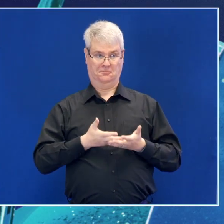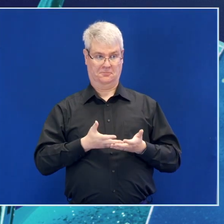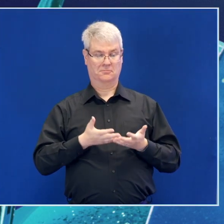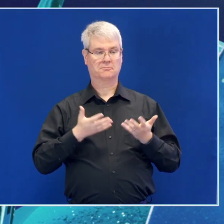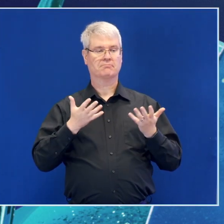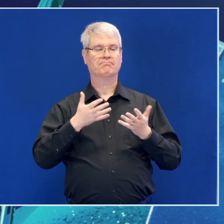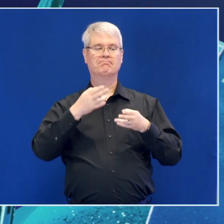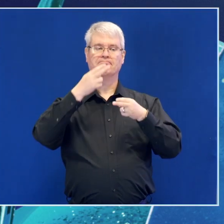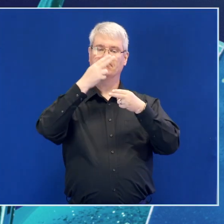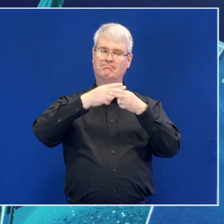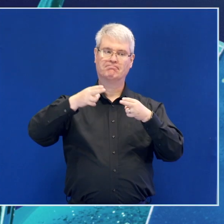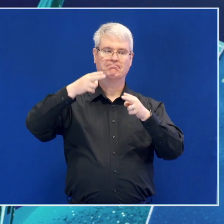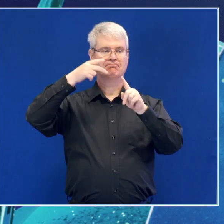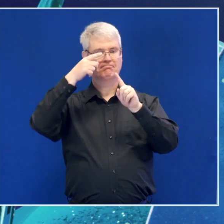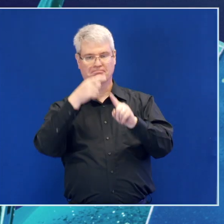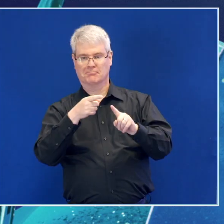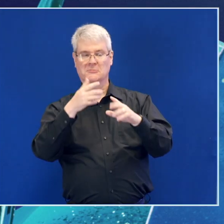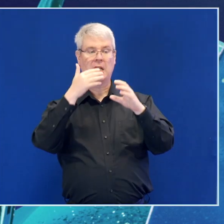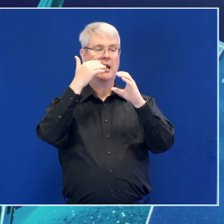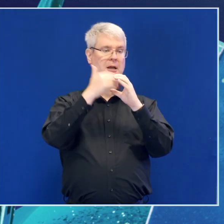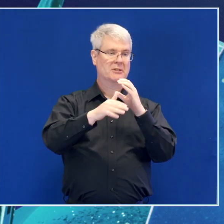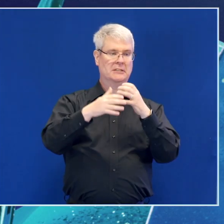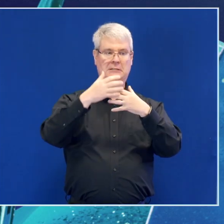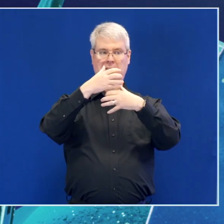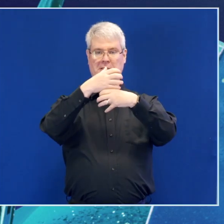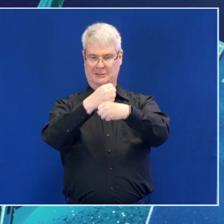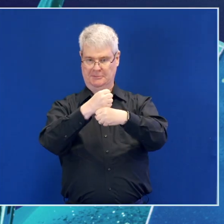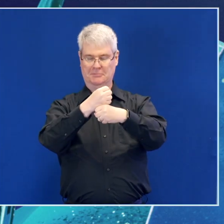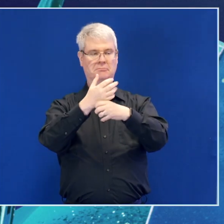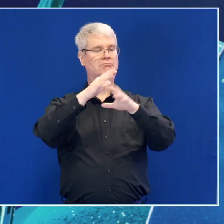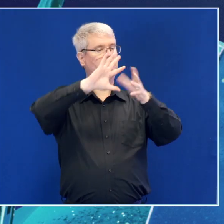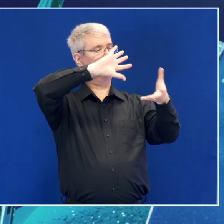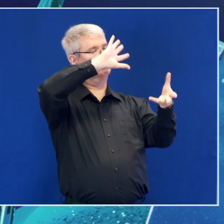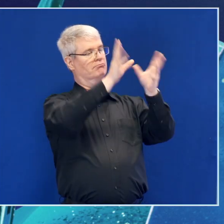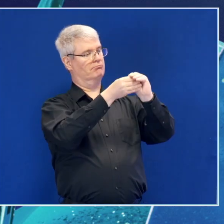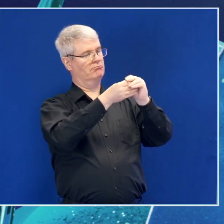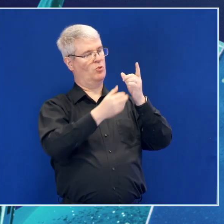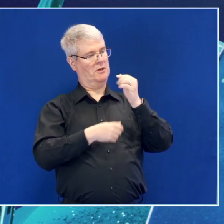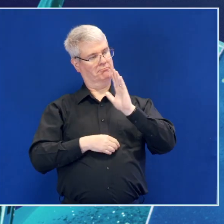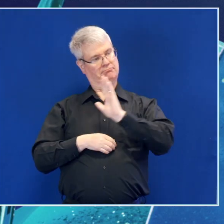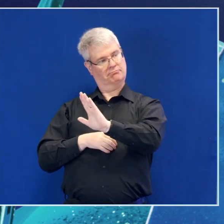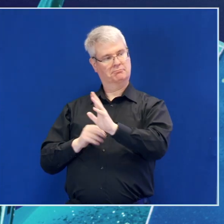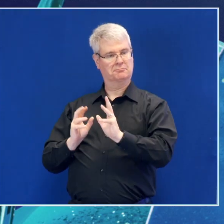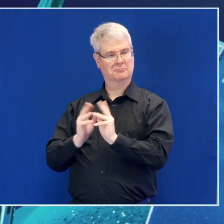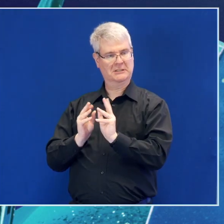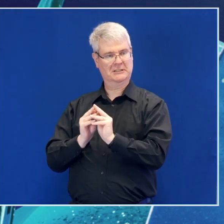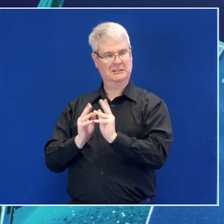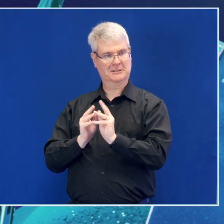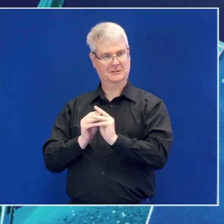of a meeting with a brief introduction and a table of action items.